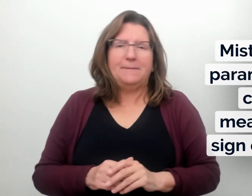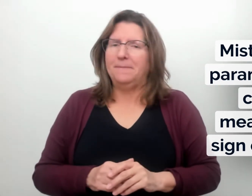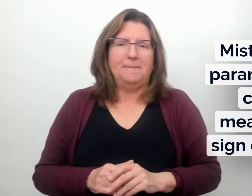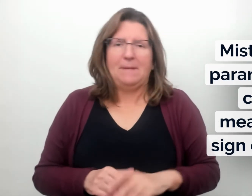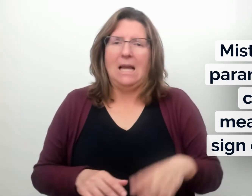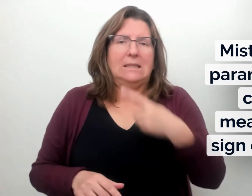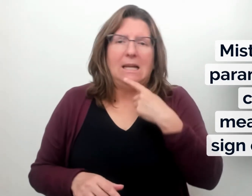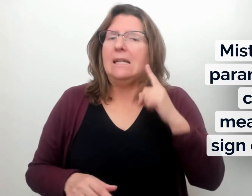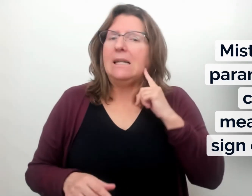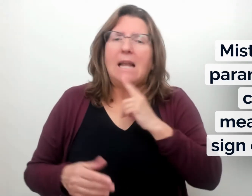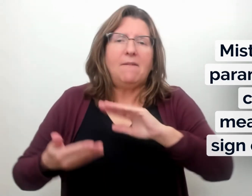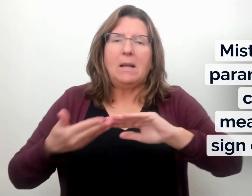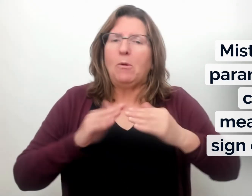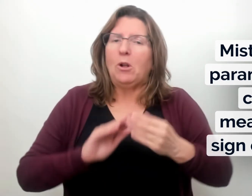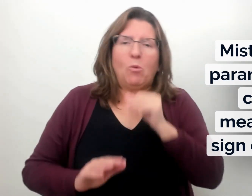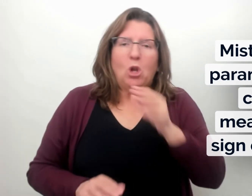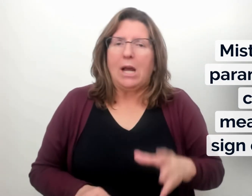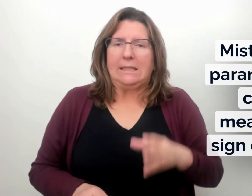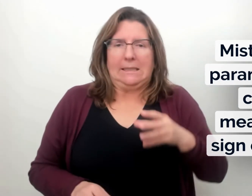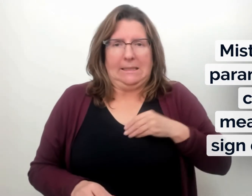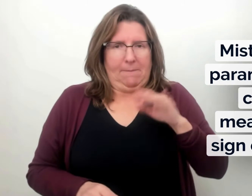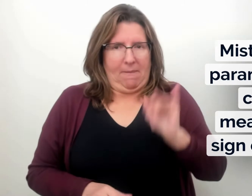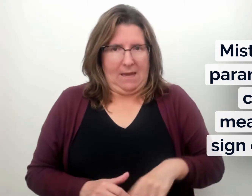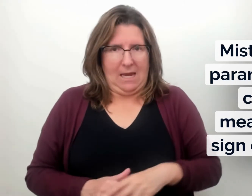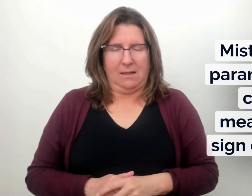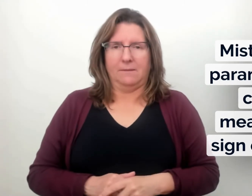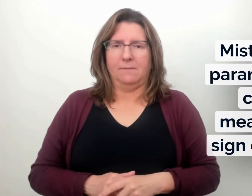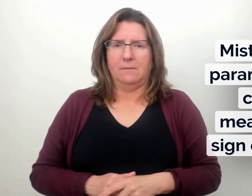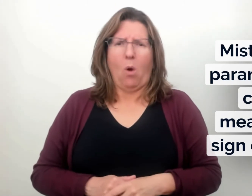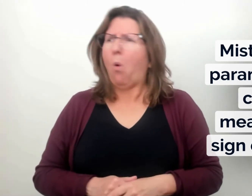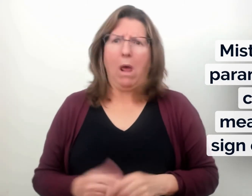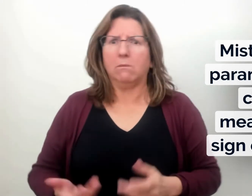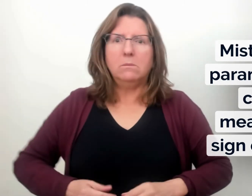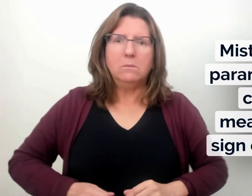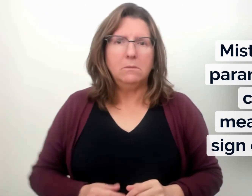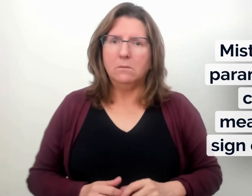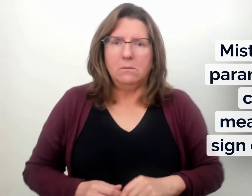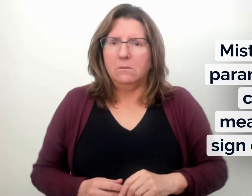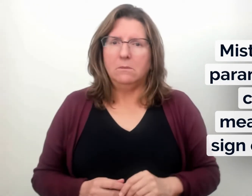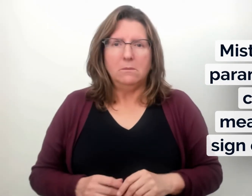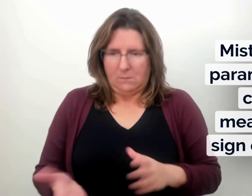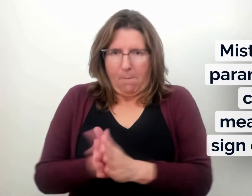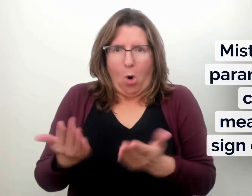I said to her, 'the deaf community would not really be happy with you using that sign for "in".'